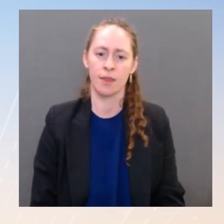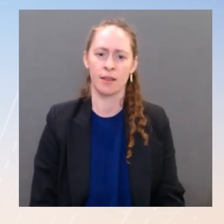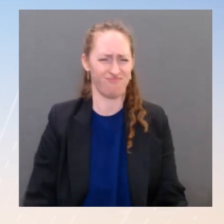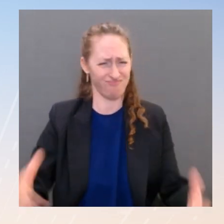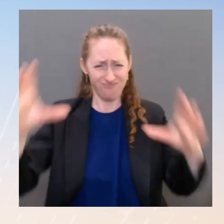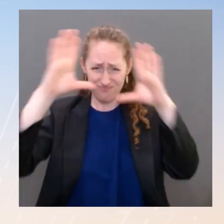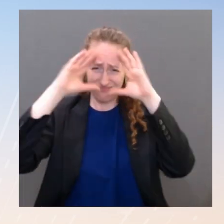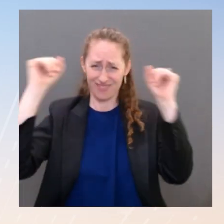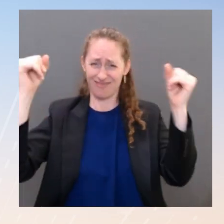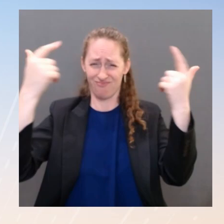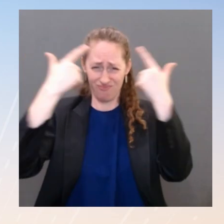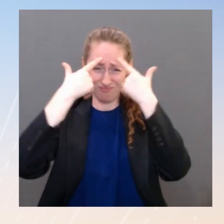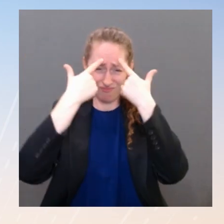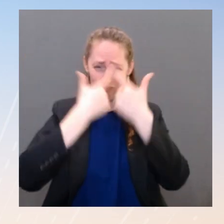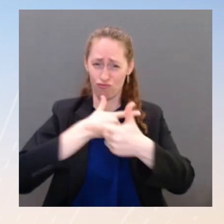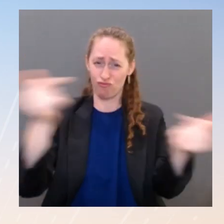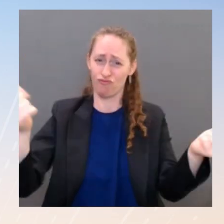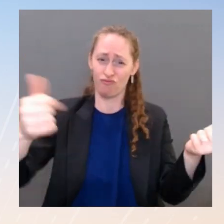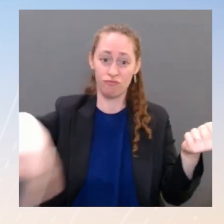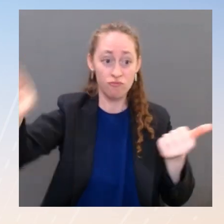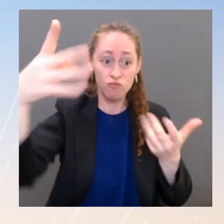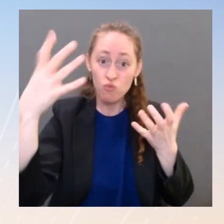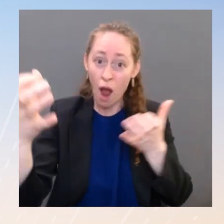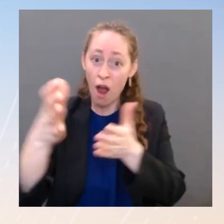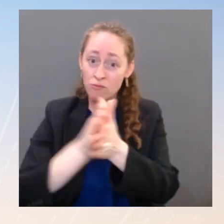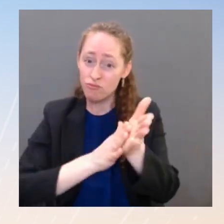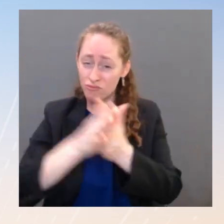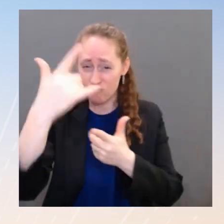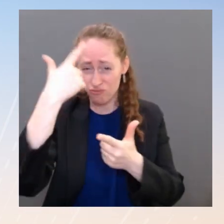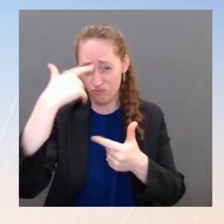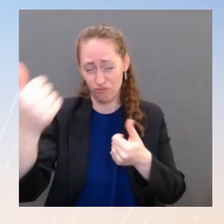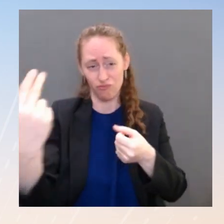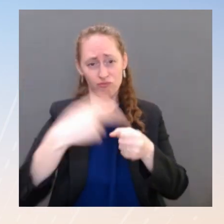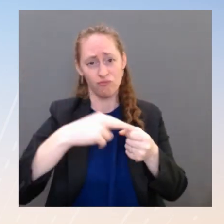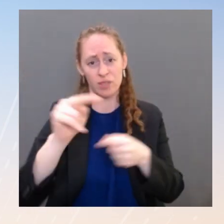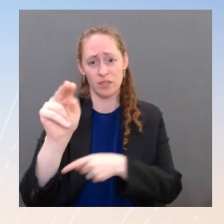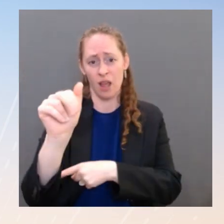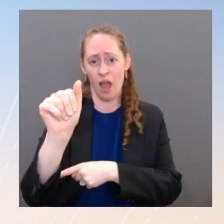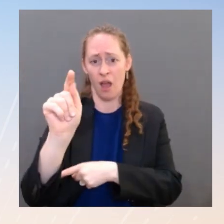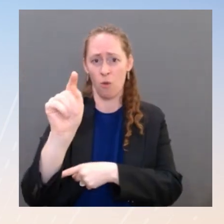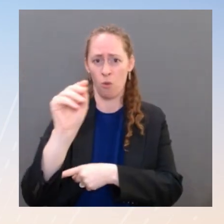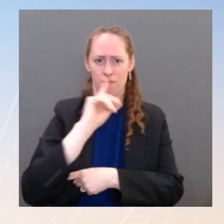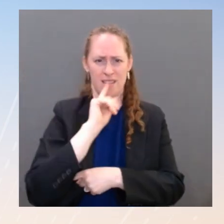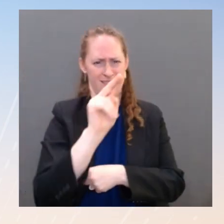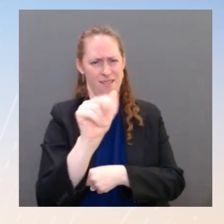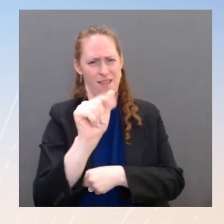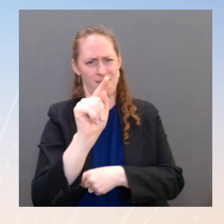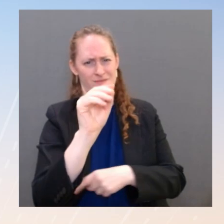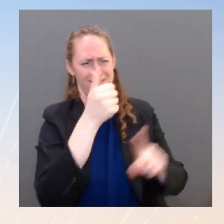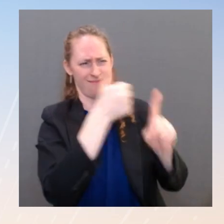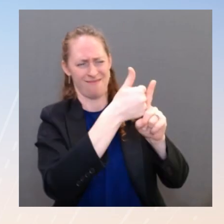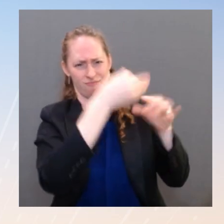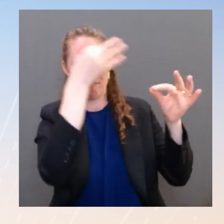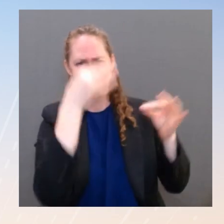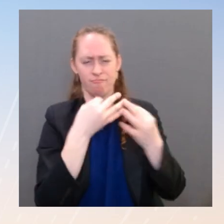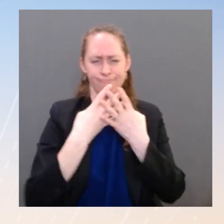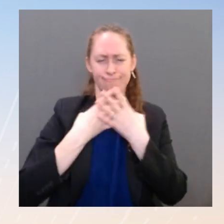in making those determinations. But I would say, broadly speaking, what we all look at -- the President, other European leaders --